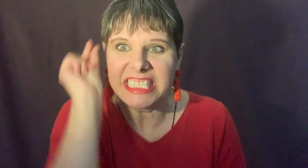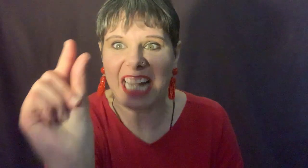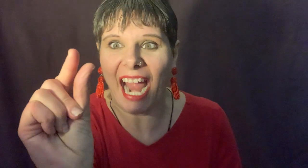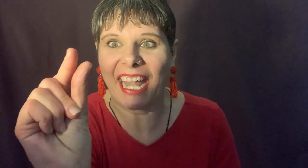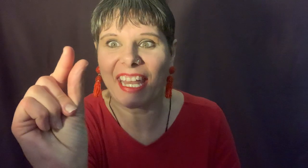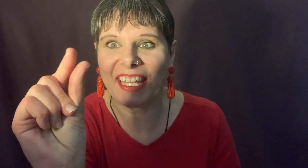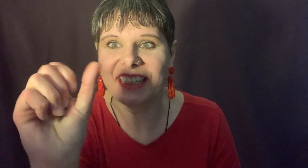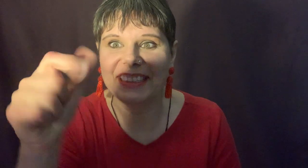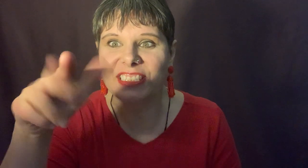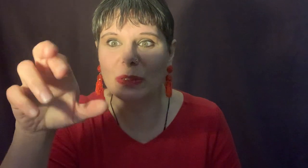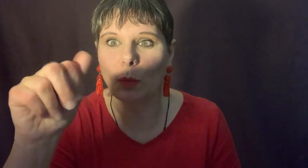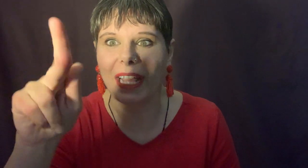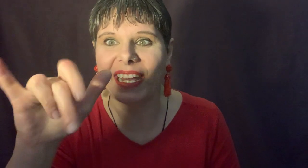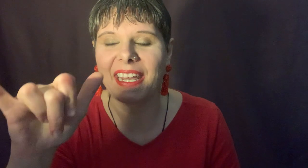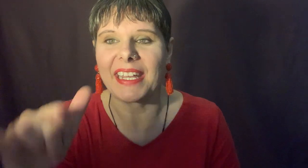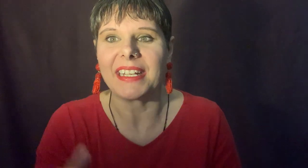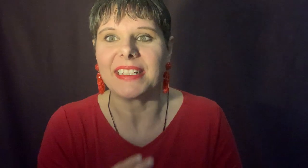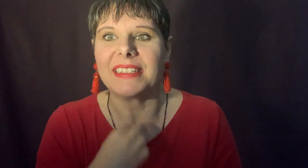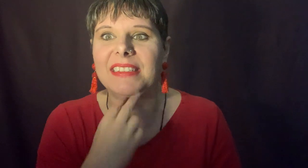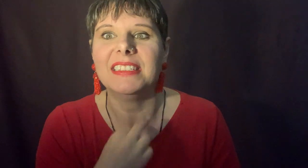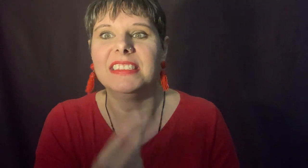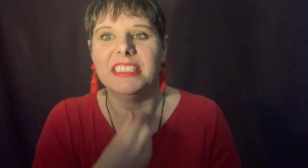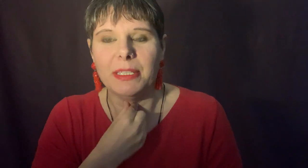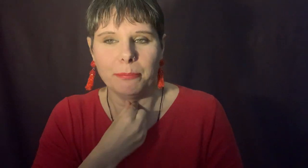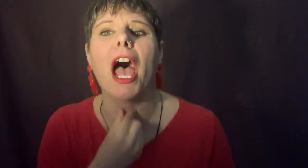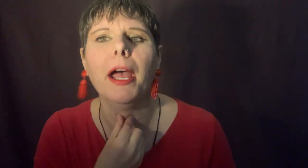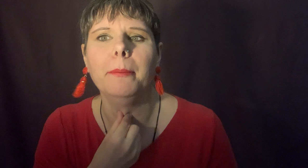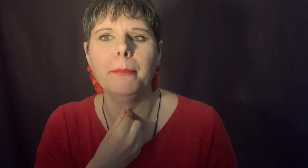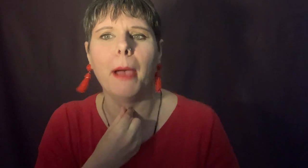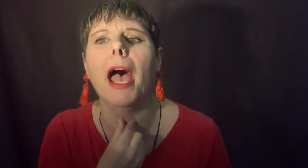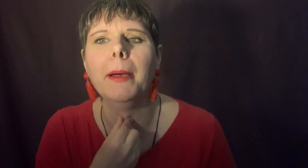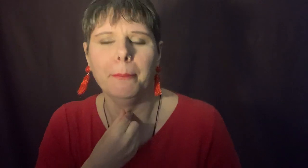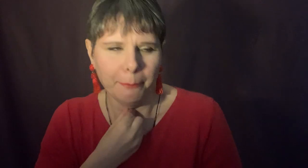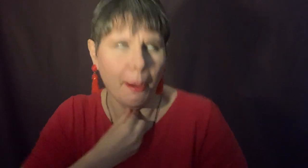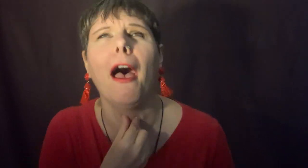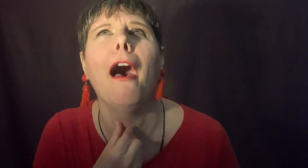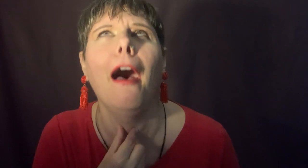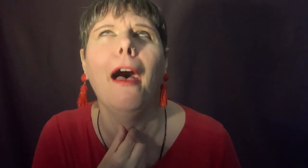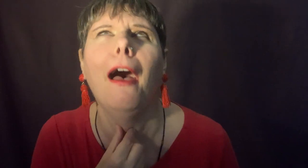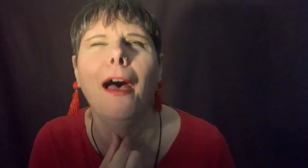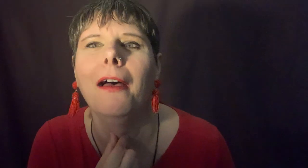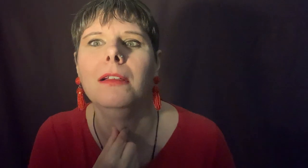tiny squeaky voice, (imitates dog) Maar, Maaar, Maaaaaaaaaaar!